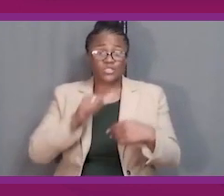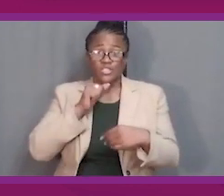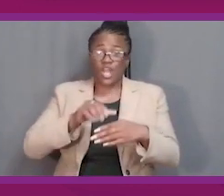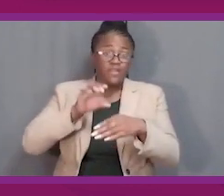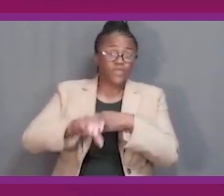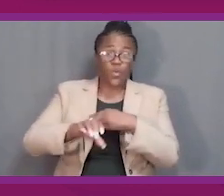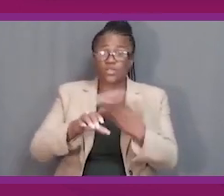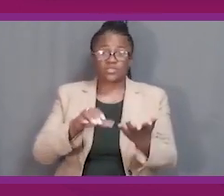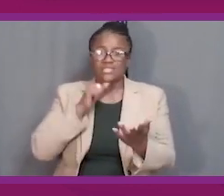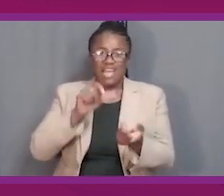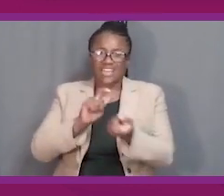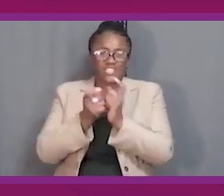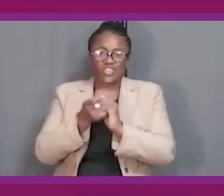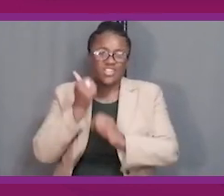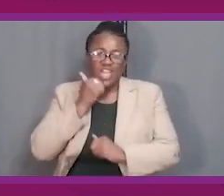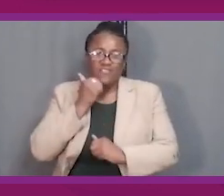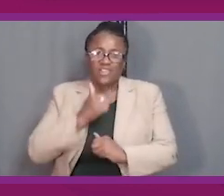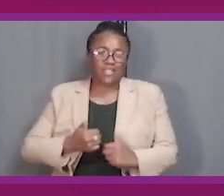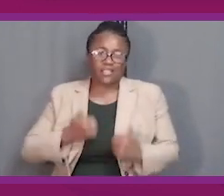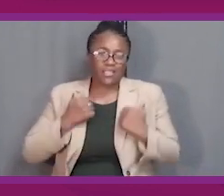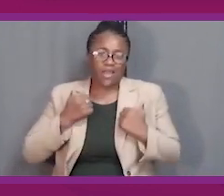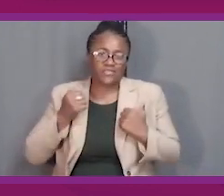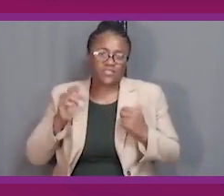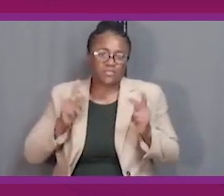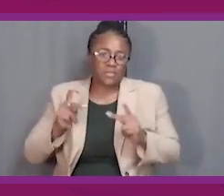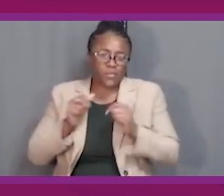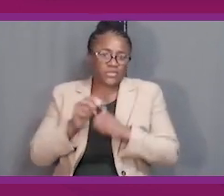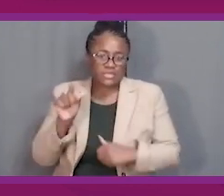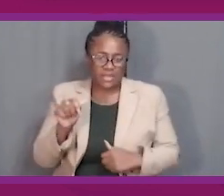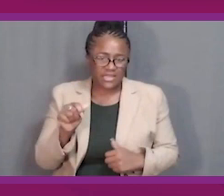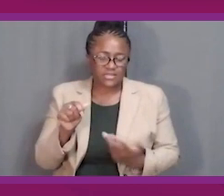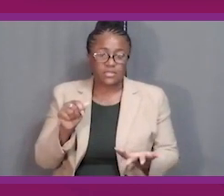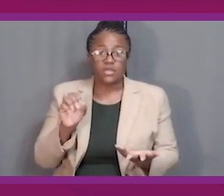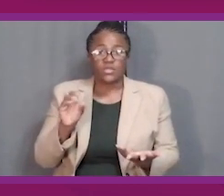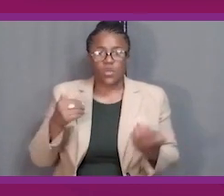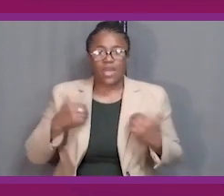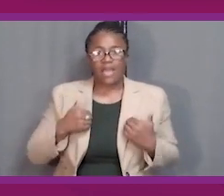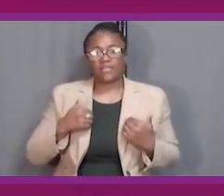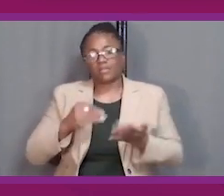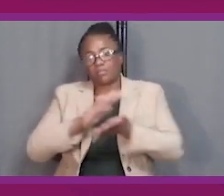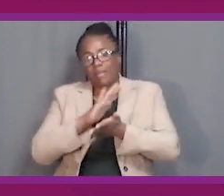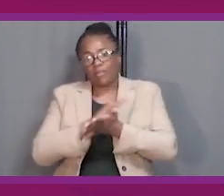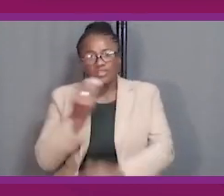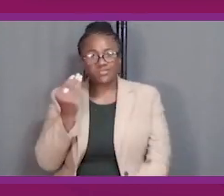just having pieces of paper is not good enough. And definitely, I understand and having spoken